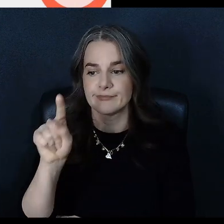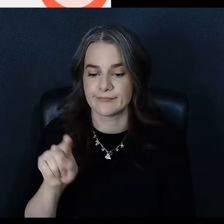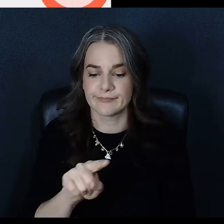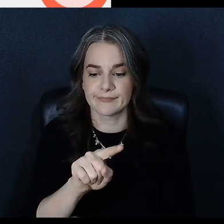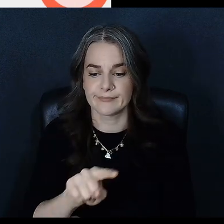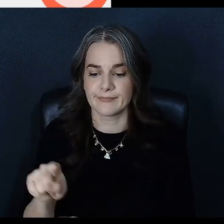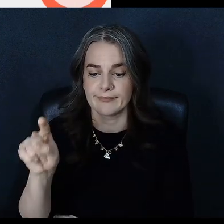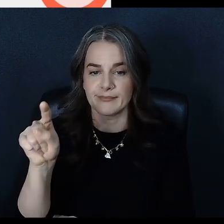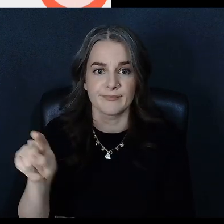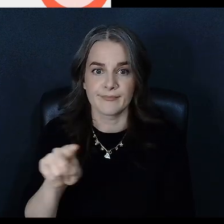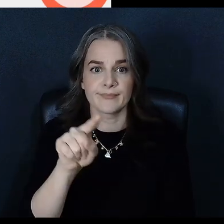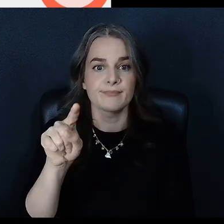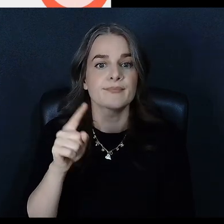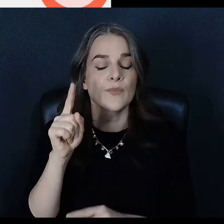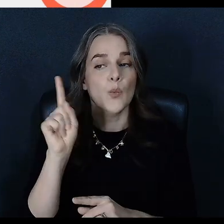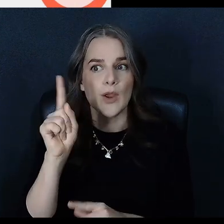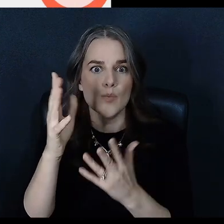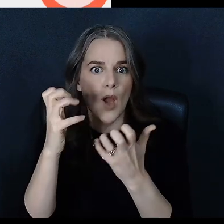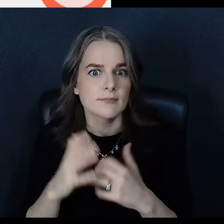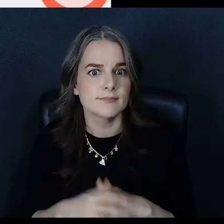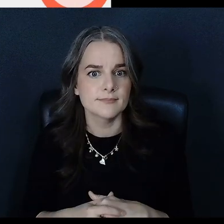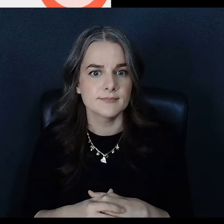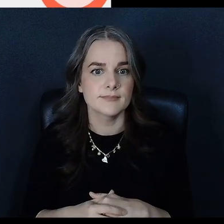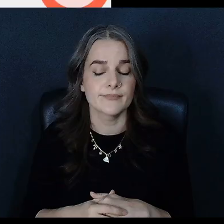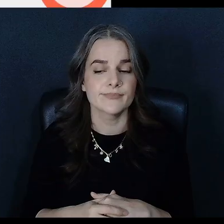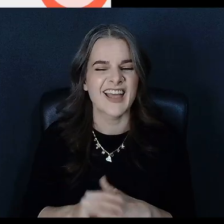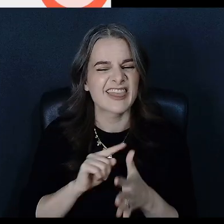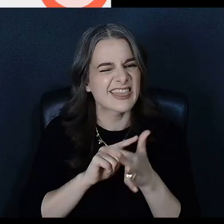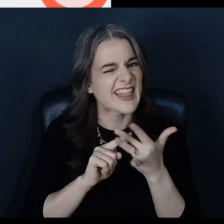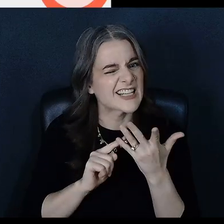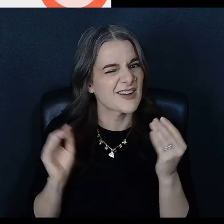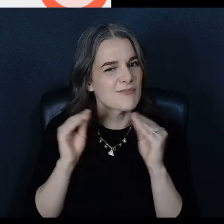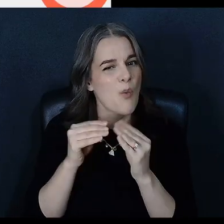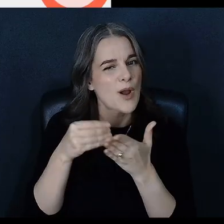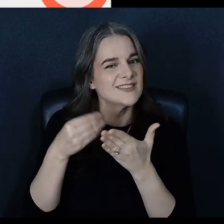tend to be more expensive as technology solutions are. These I would definitely look to borrow,